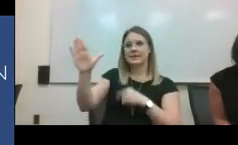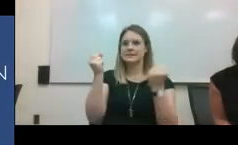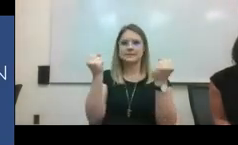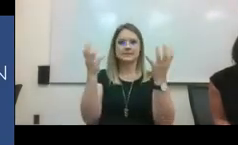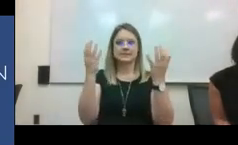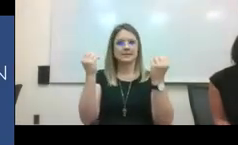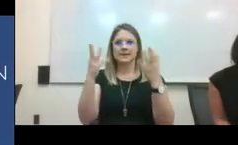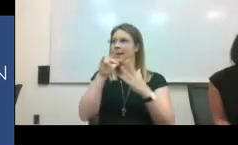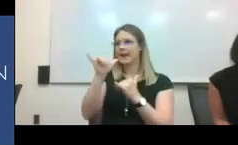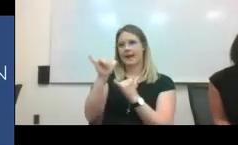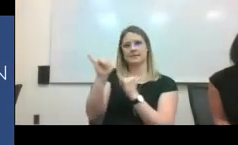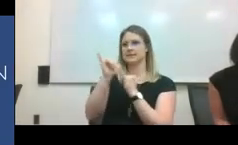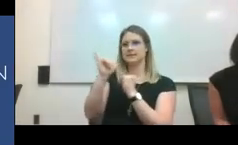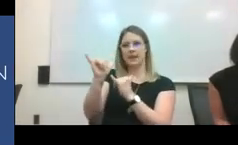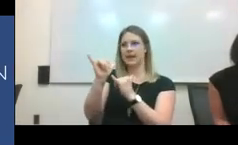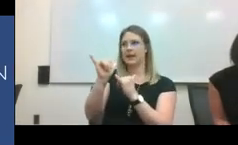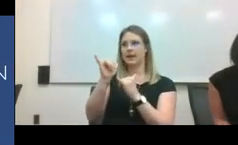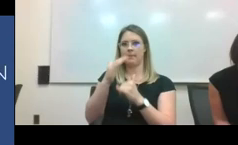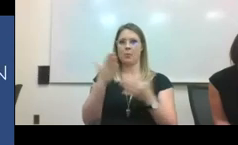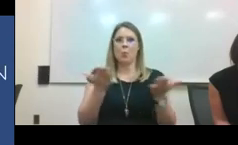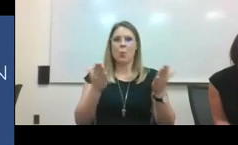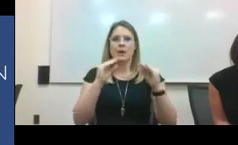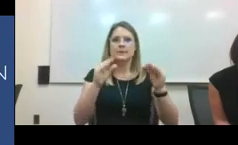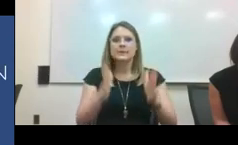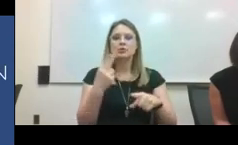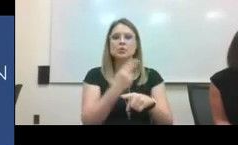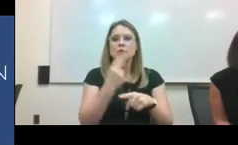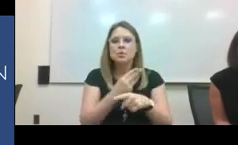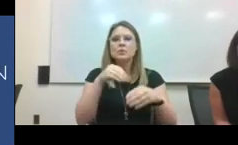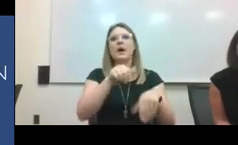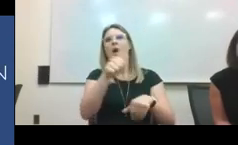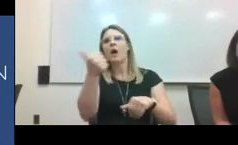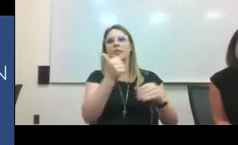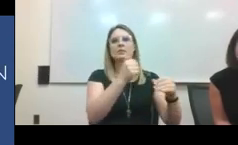because it wasn't the signs that their teachers were using and say or make notes of these other schools.